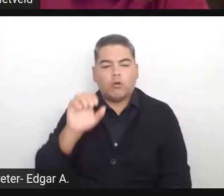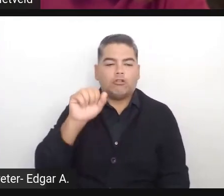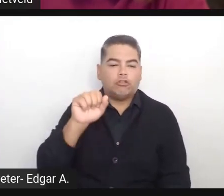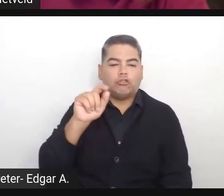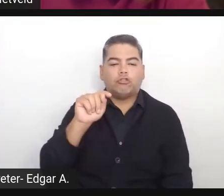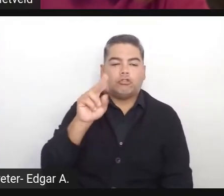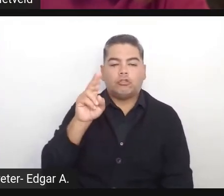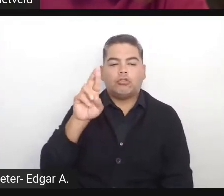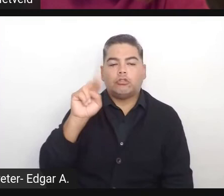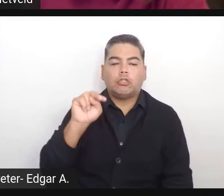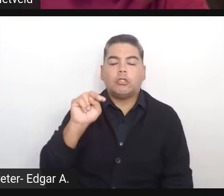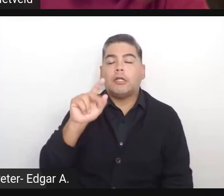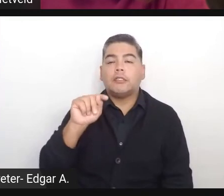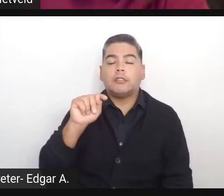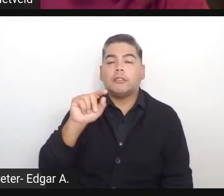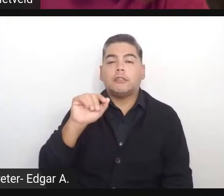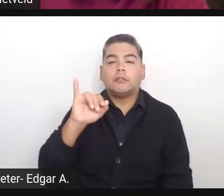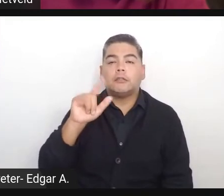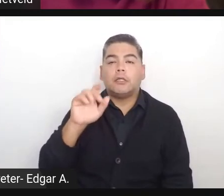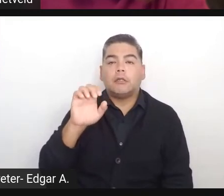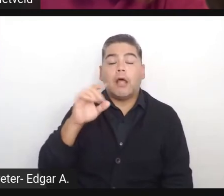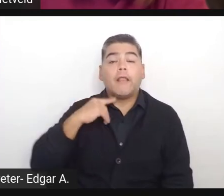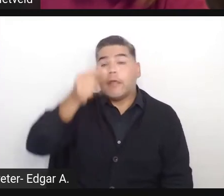I think Google version 3 has really privacy issues.